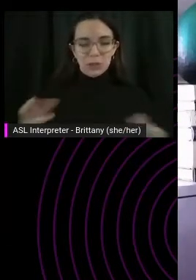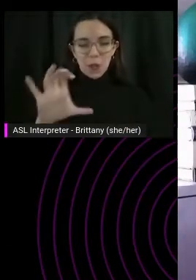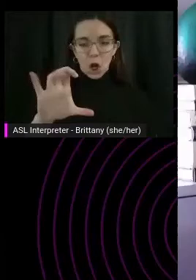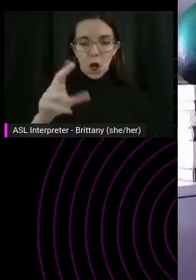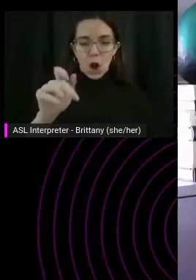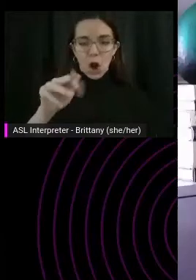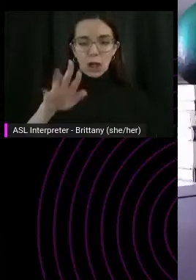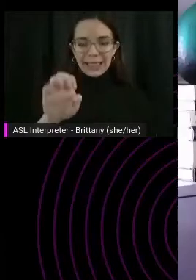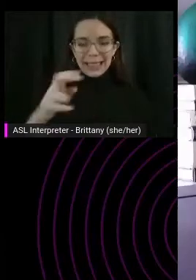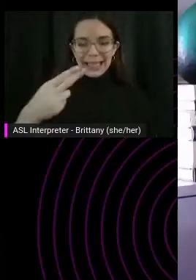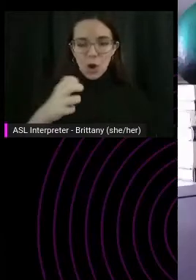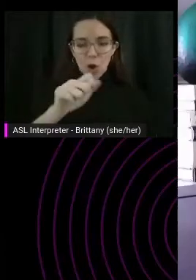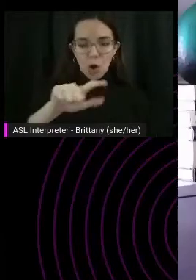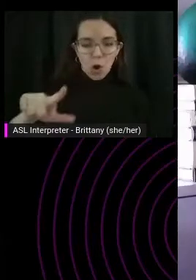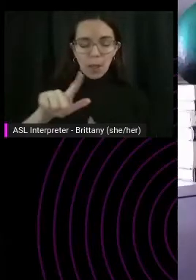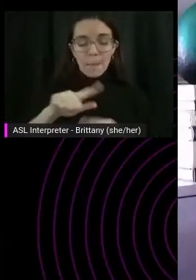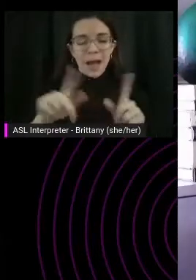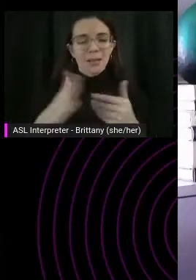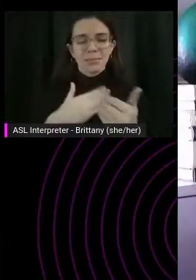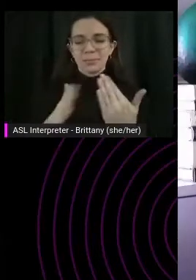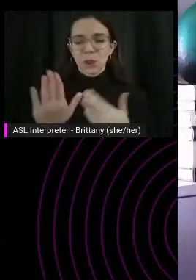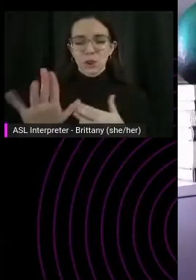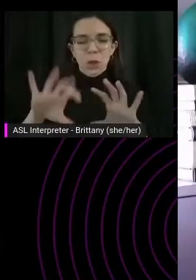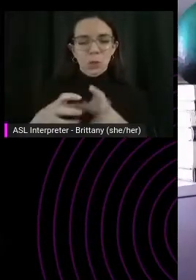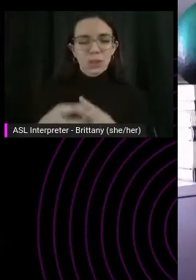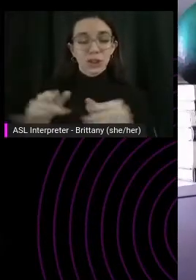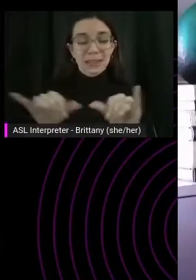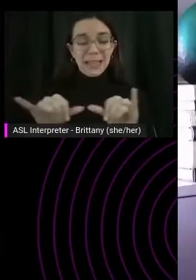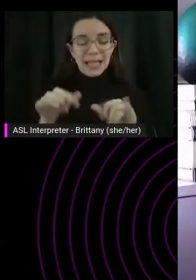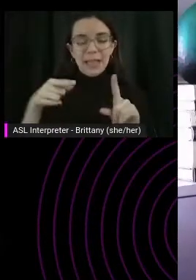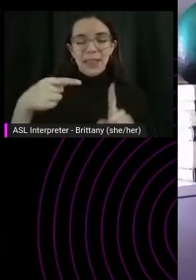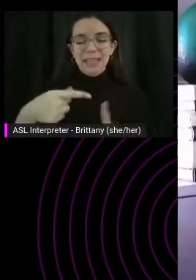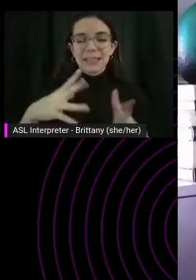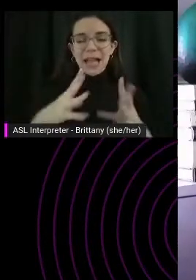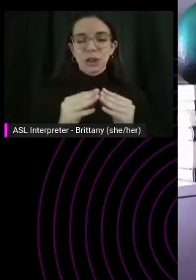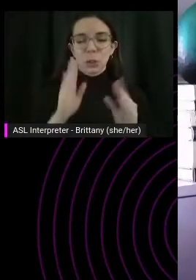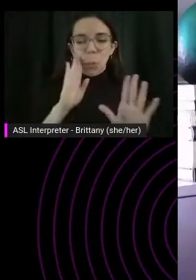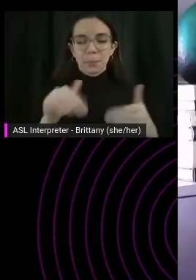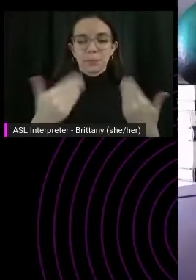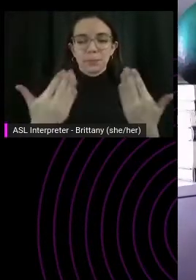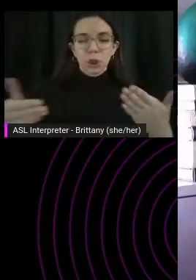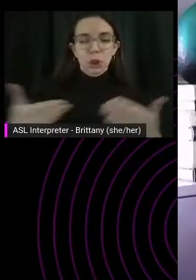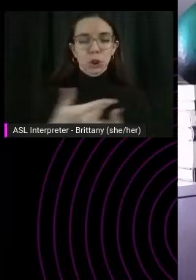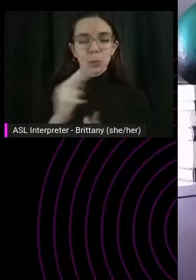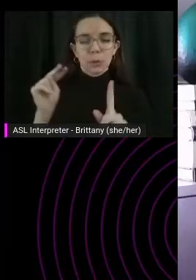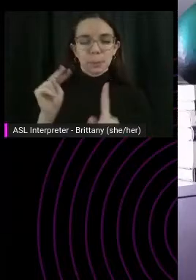organization size, this session will provide you with a new perspective on the significance of brand.